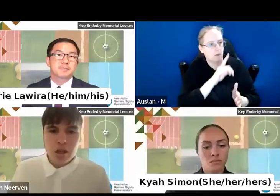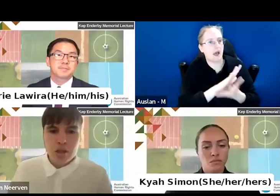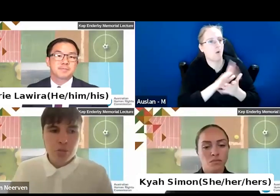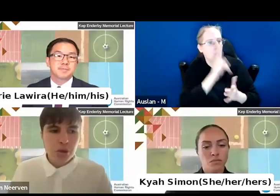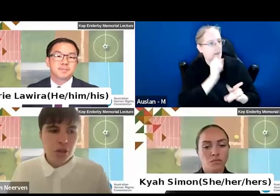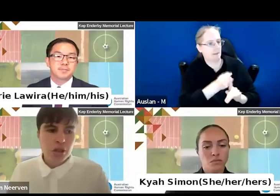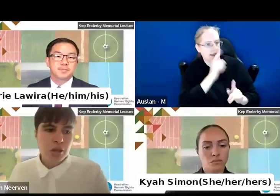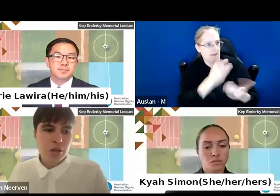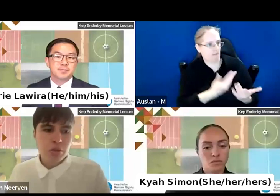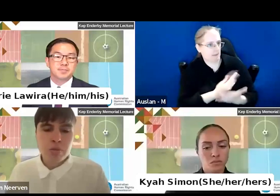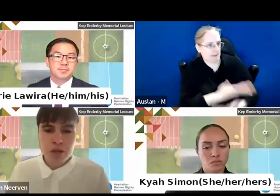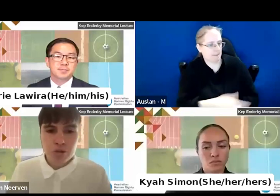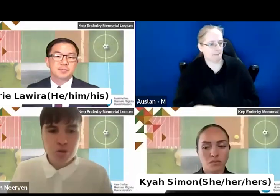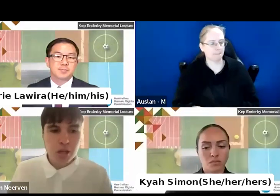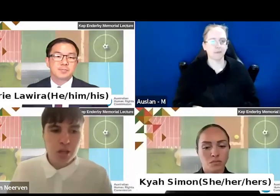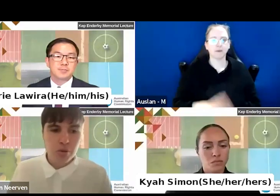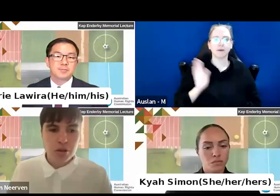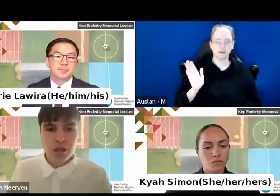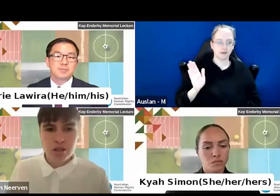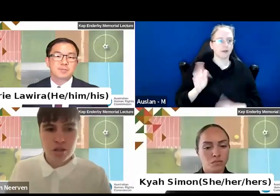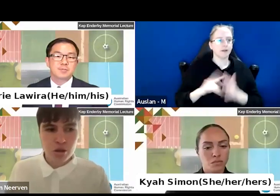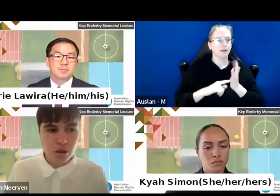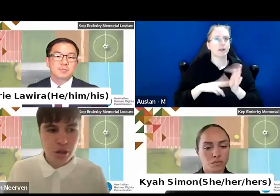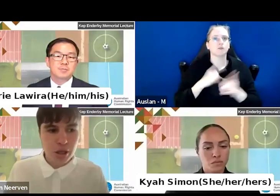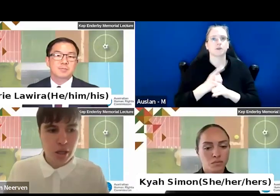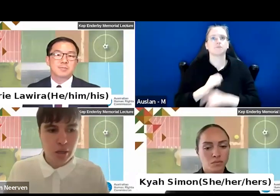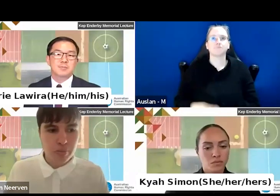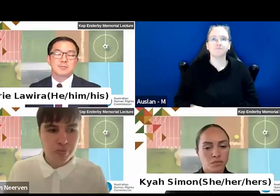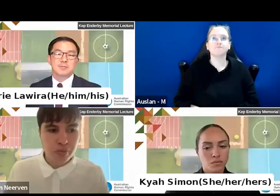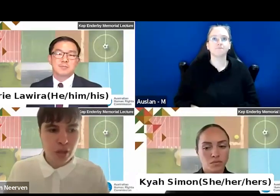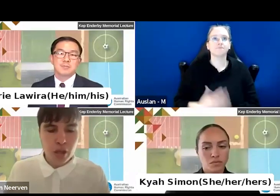A spoke a little bit about truth telling processes earlier.